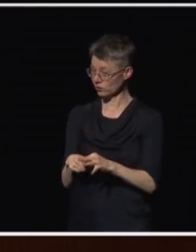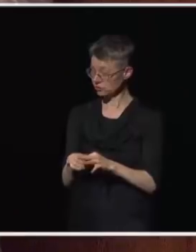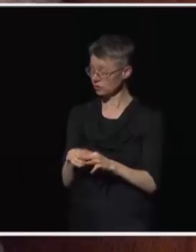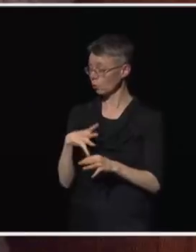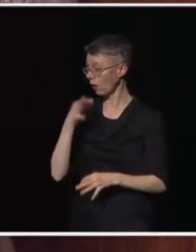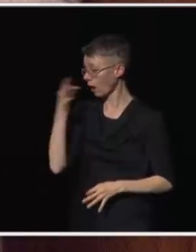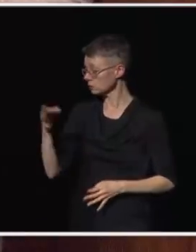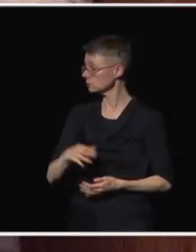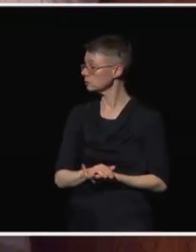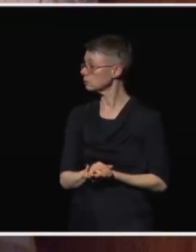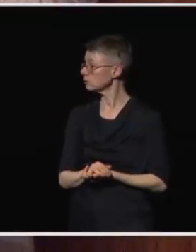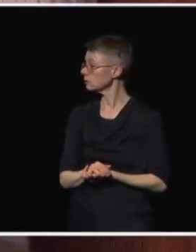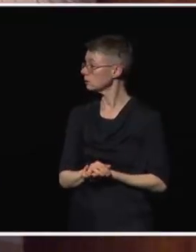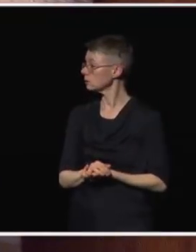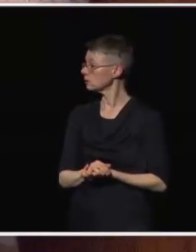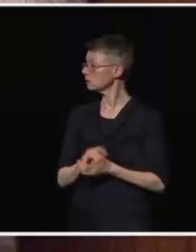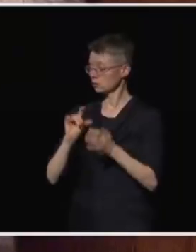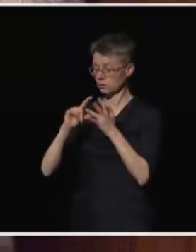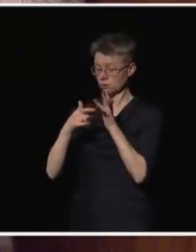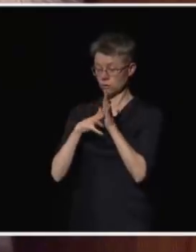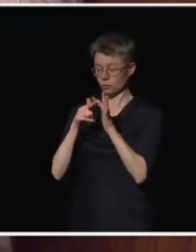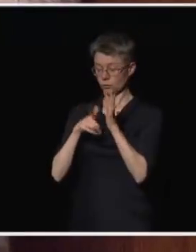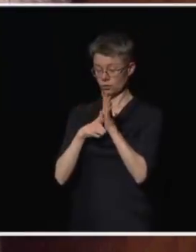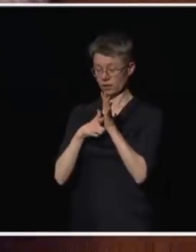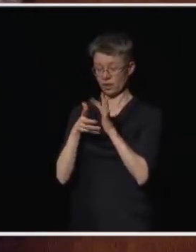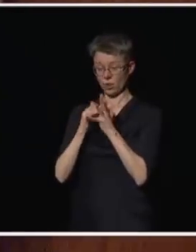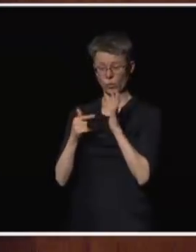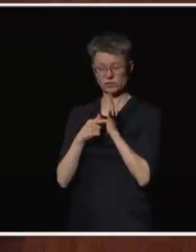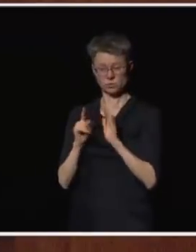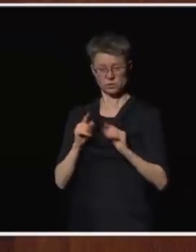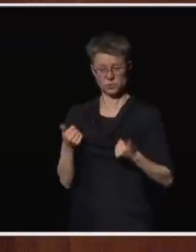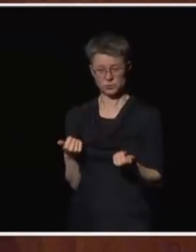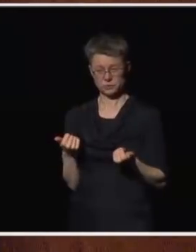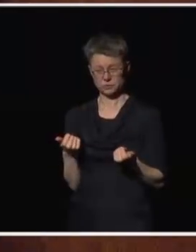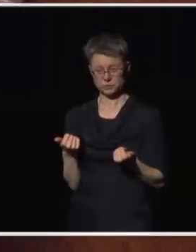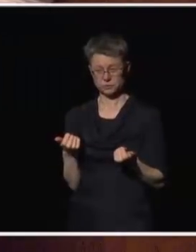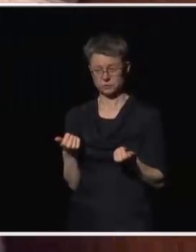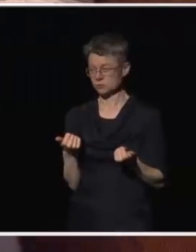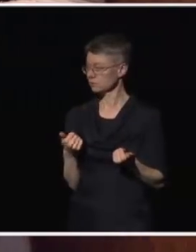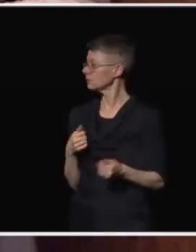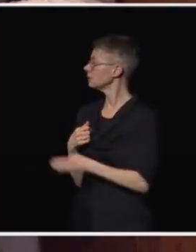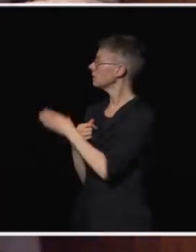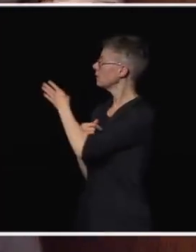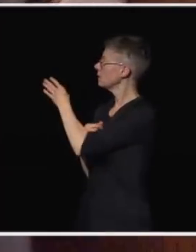And the other question I would like to ask you is, ? Oh wow. I've got 33 seconds and there's two gigantic questions there.